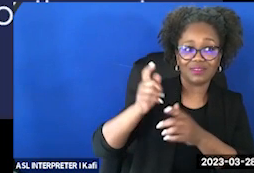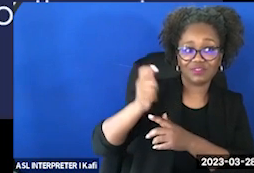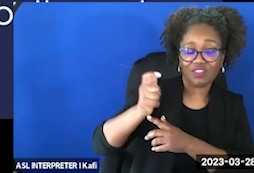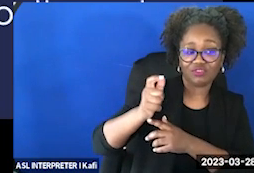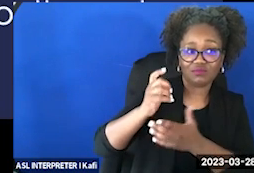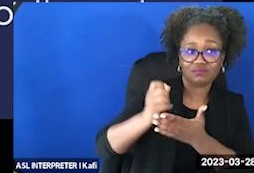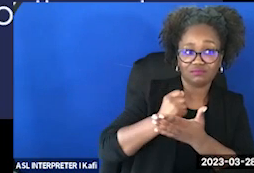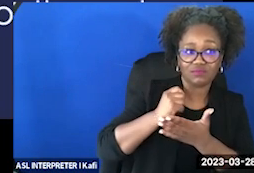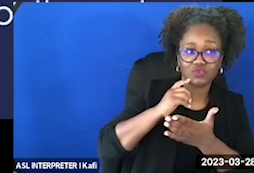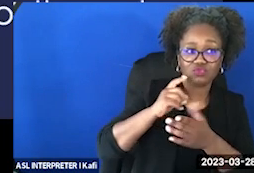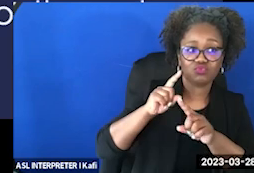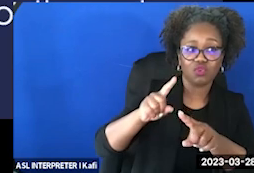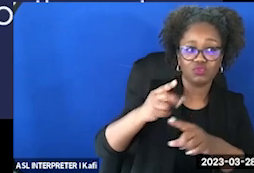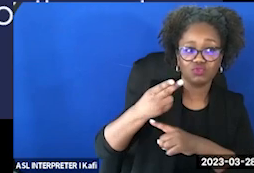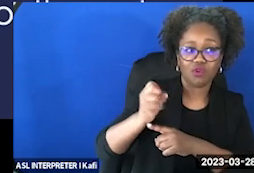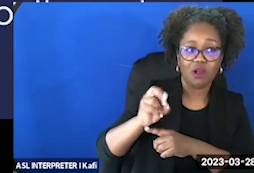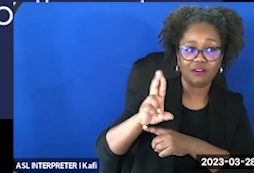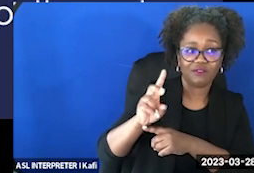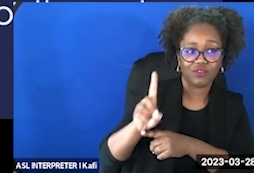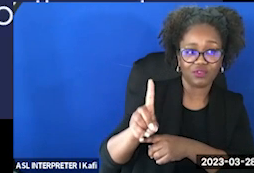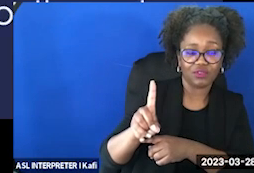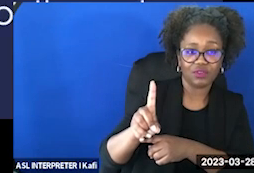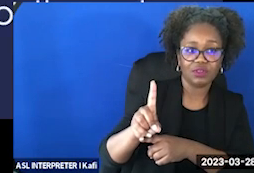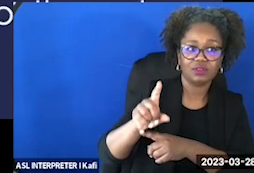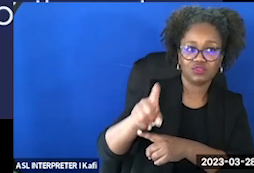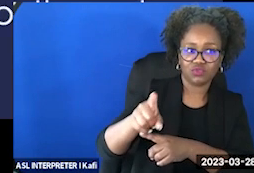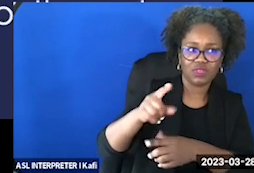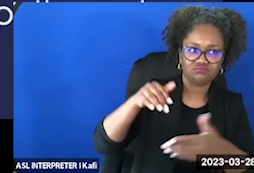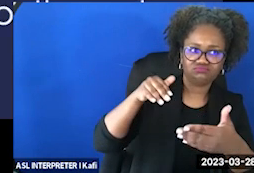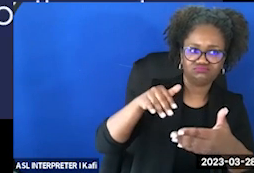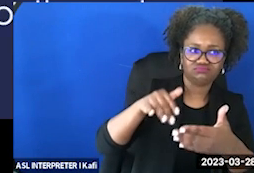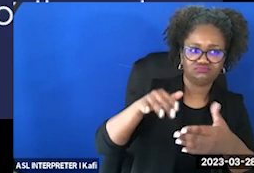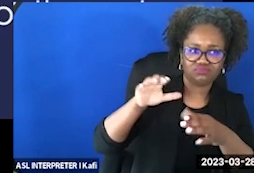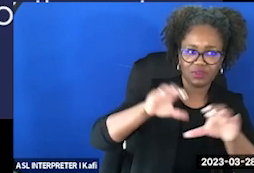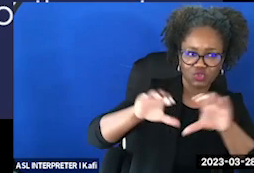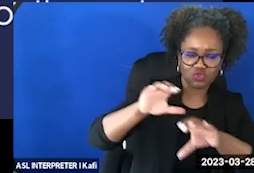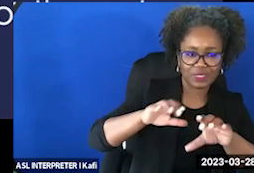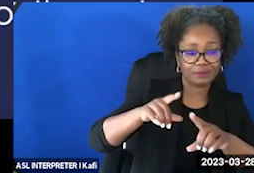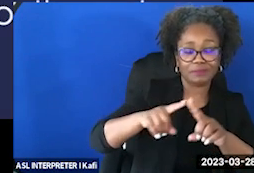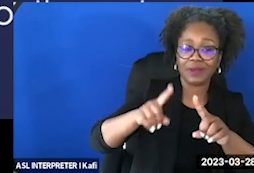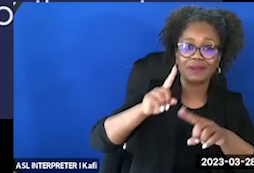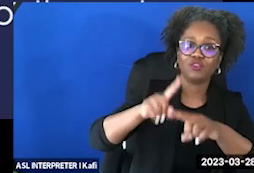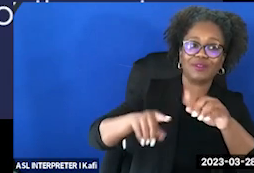Debbie Stine, Science & Technology Policy Academy: So instead, he went to Europe, and he got his Phd. In Europe he was hired by university, but then